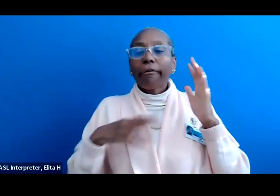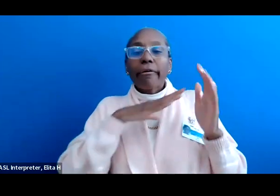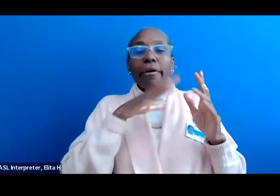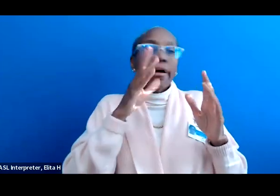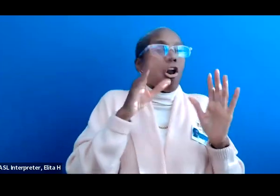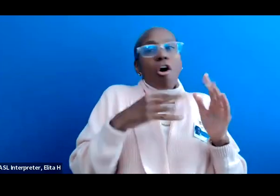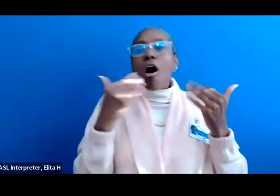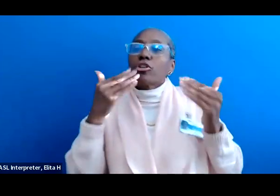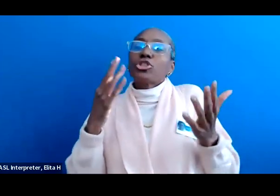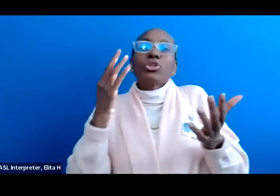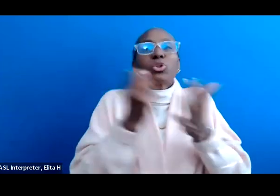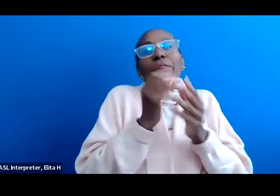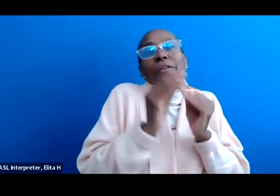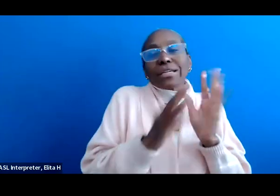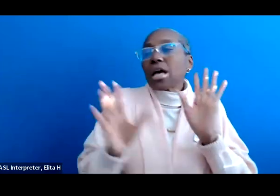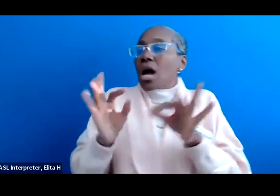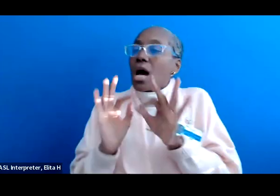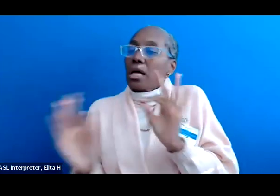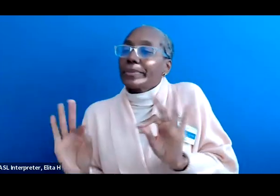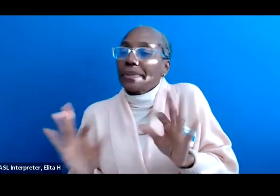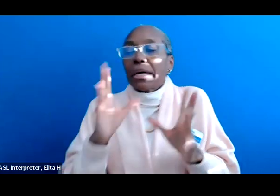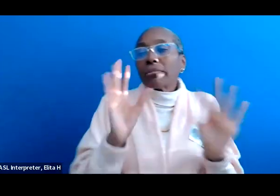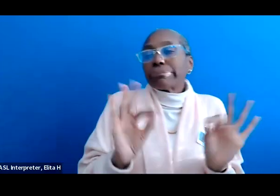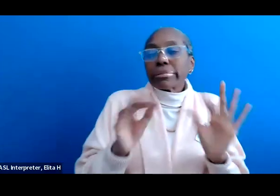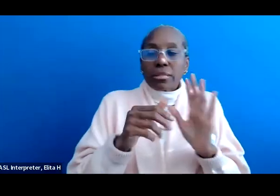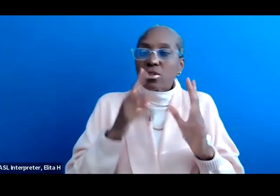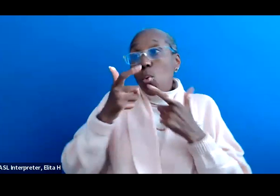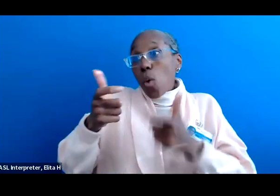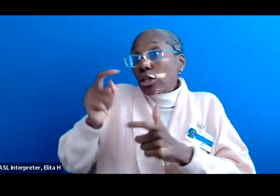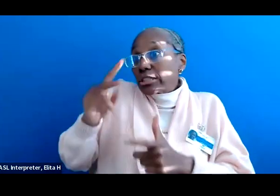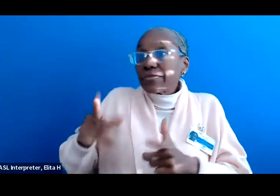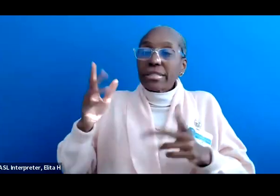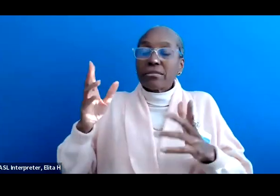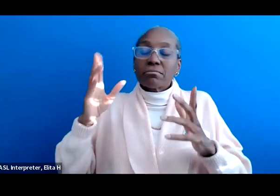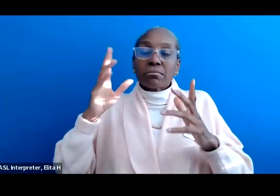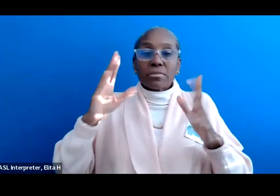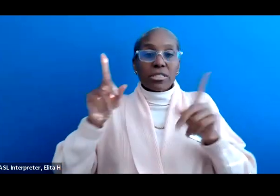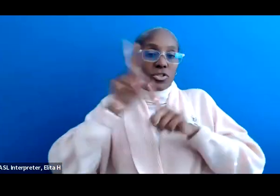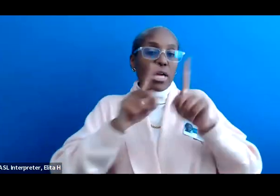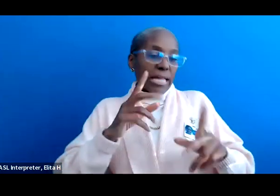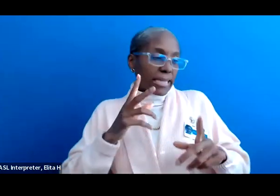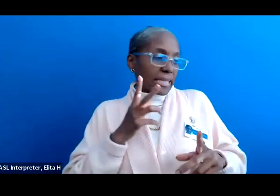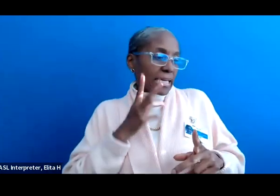“Oh I'll just have this fixed or I'll just… You watch TV and all these stars, “I had this nipped, I had that tucked.